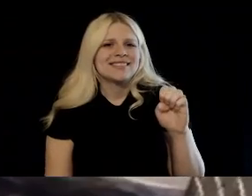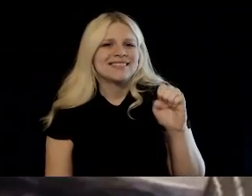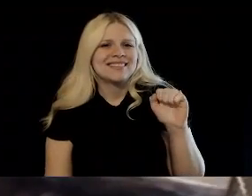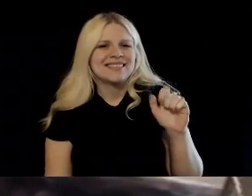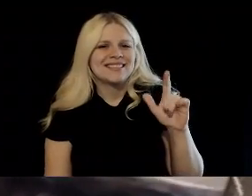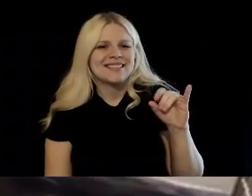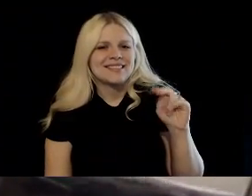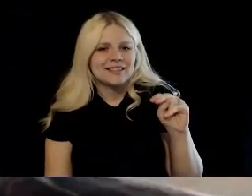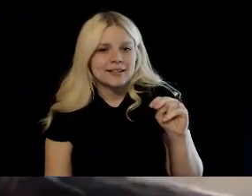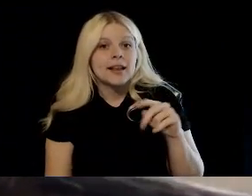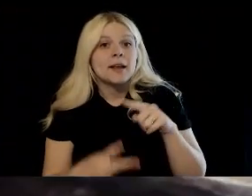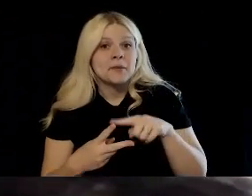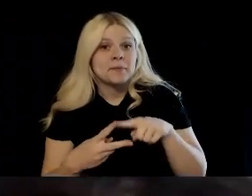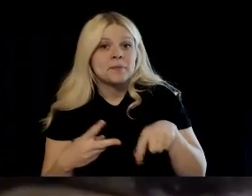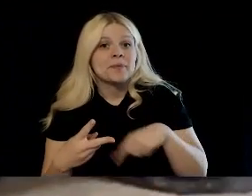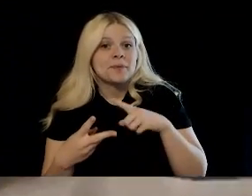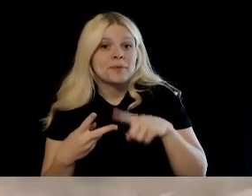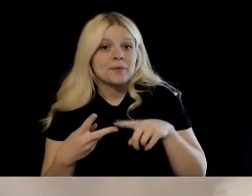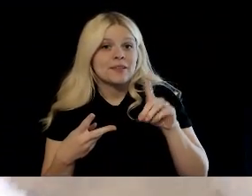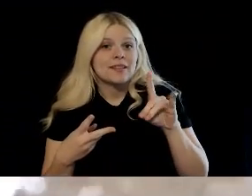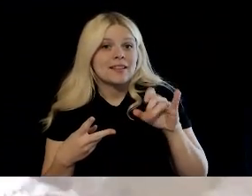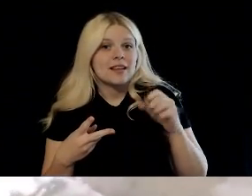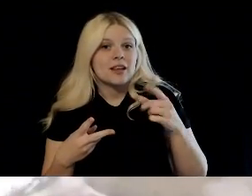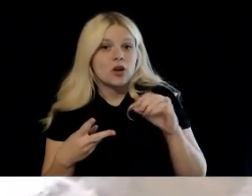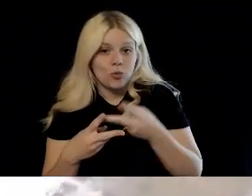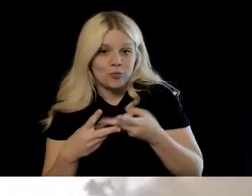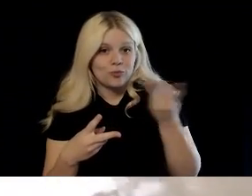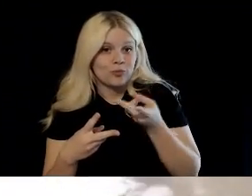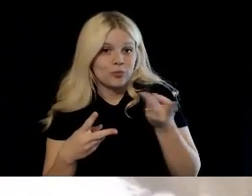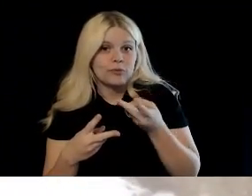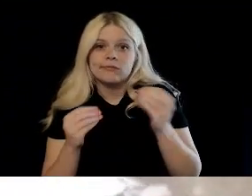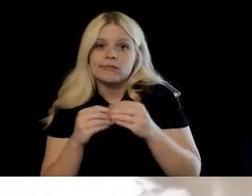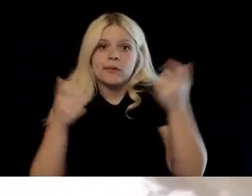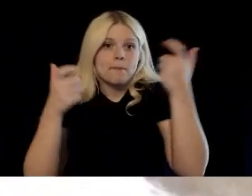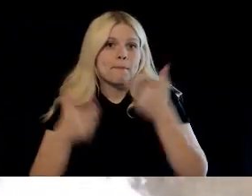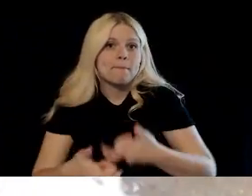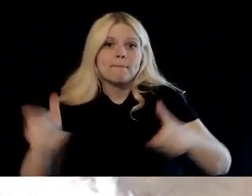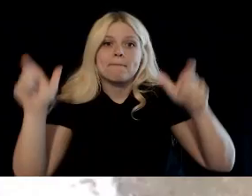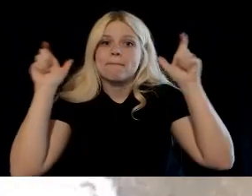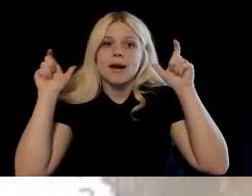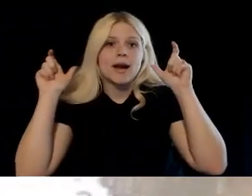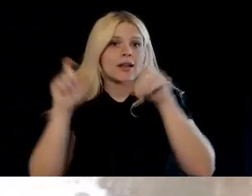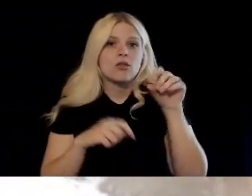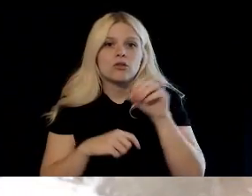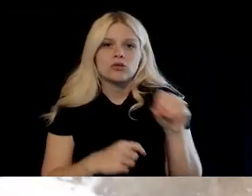the zoo which is one of my favorite little factoids. So here we are drying him off.